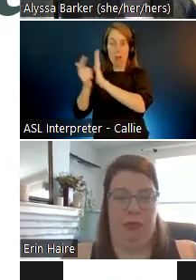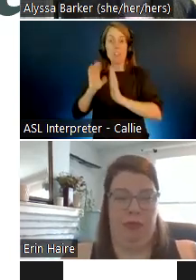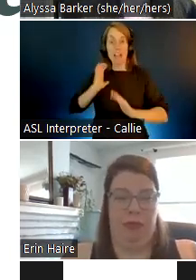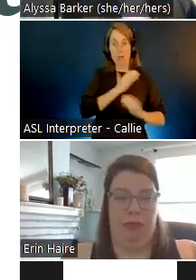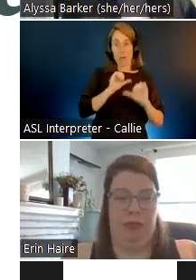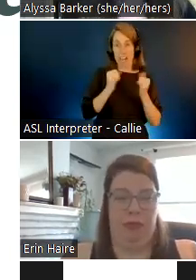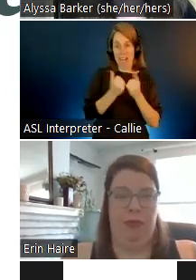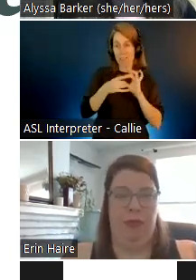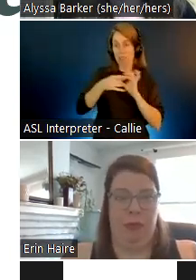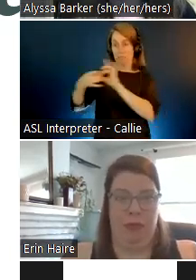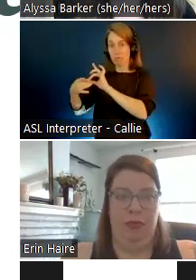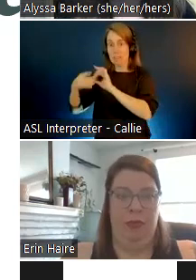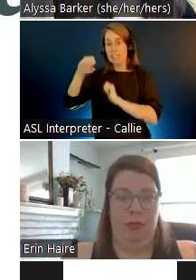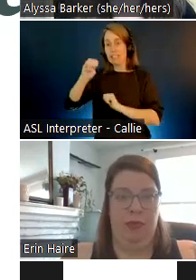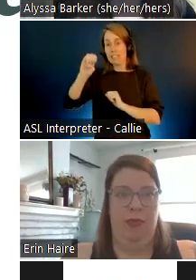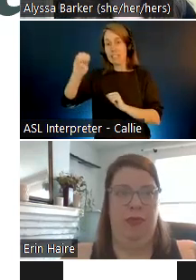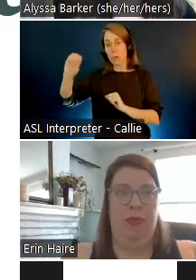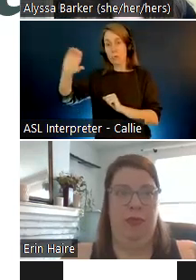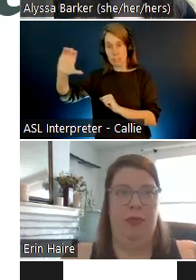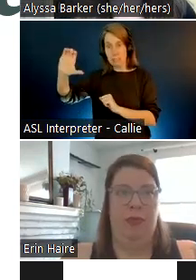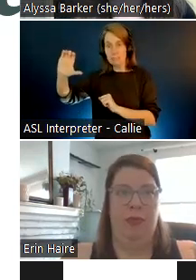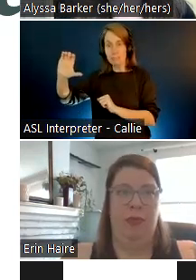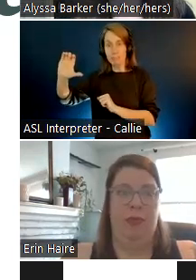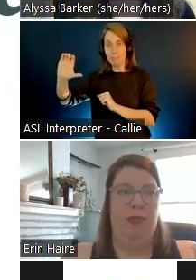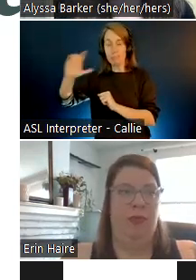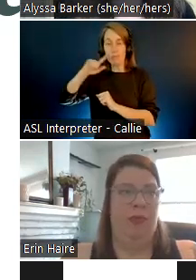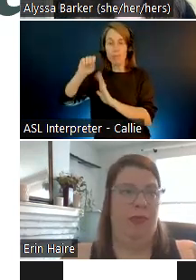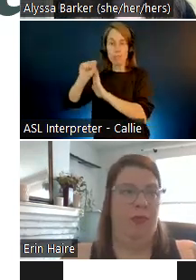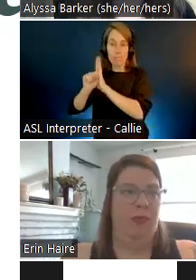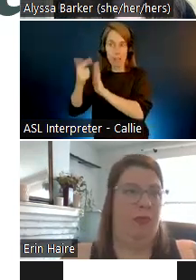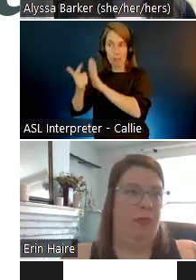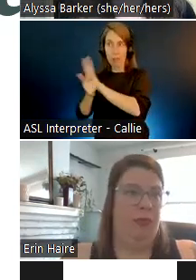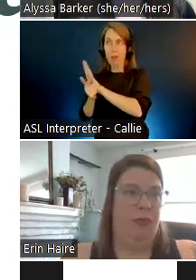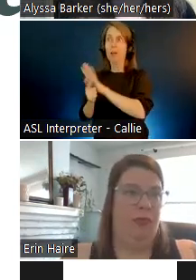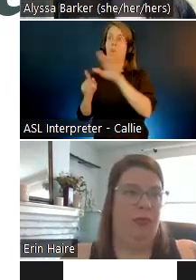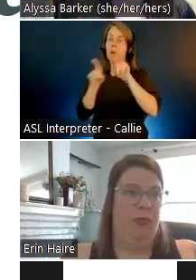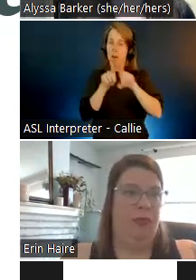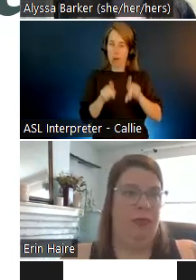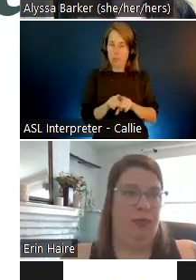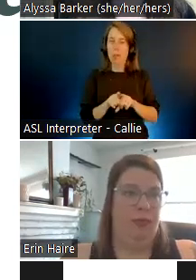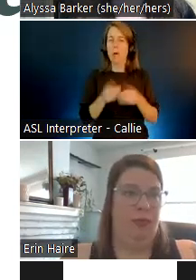on state laws and and we also do a little bit in terms of public accommodations